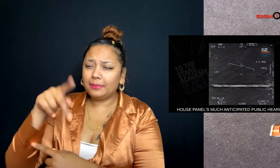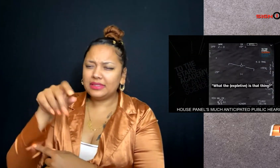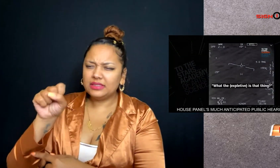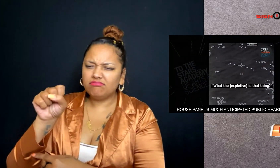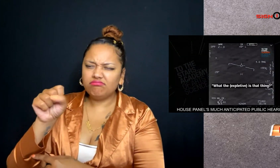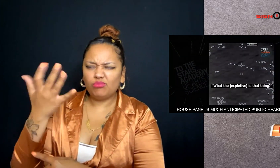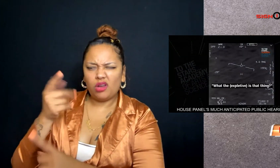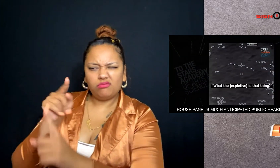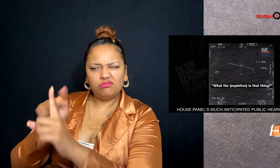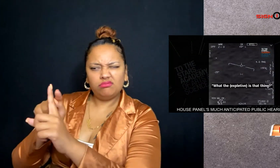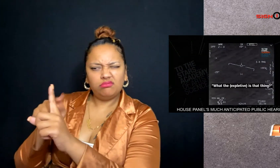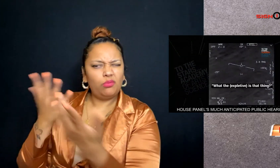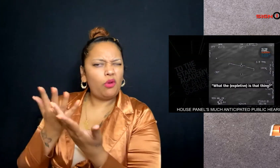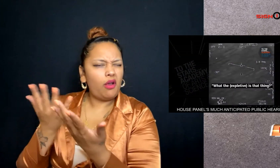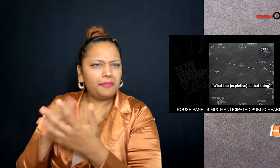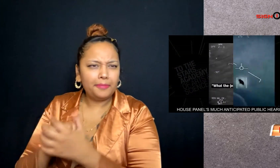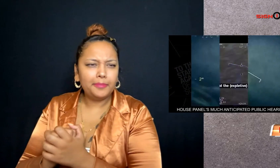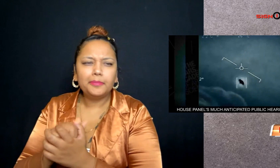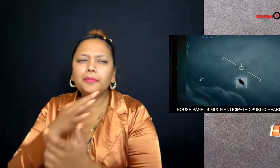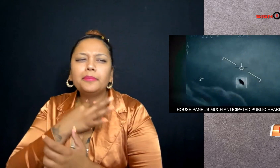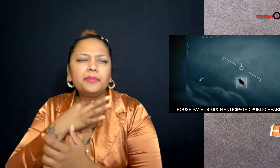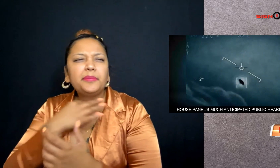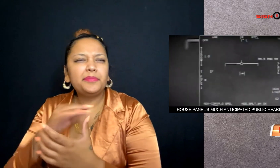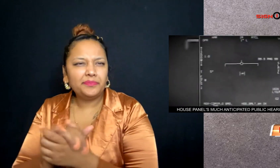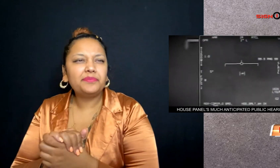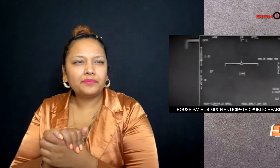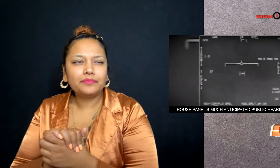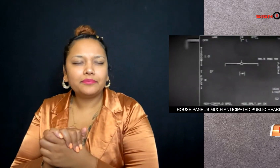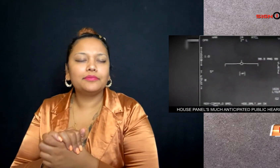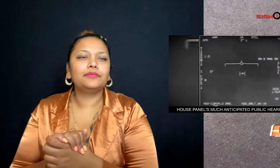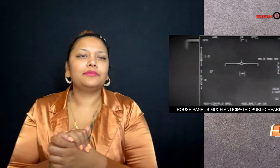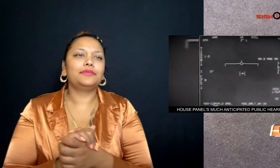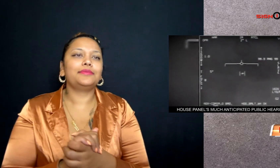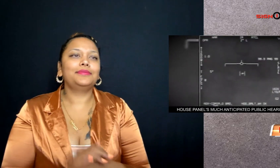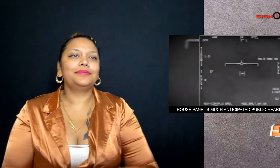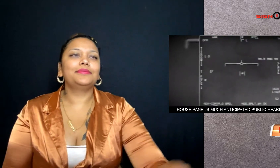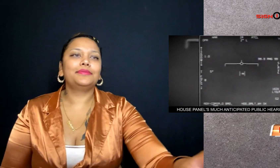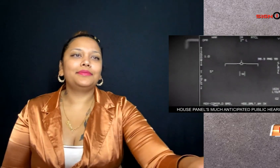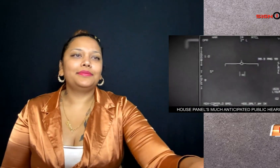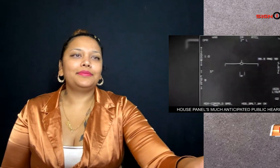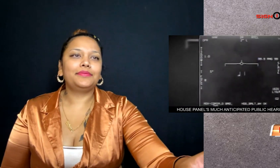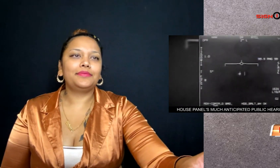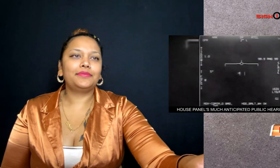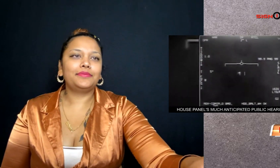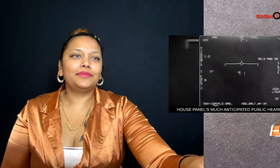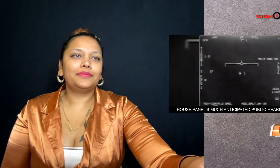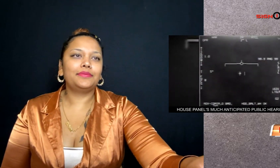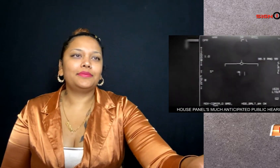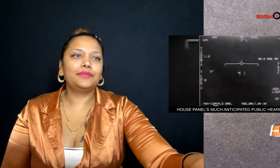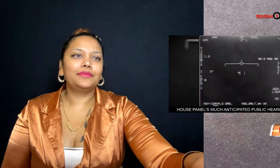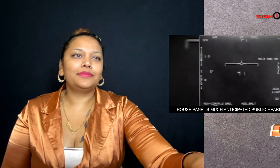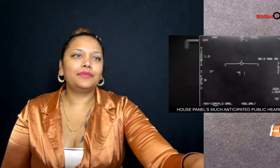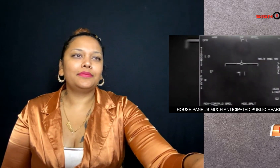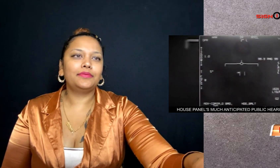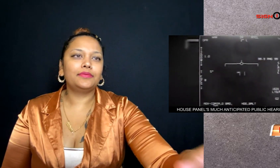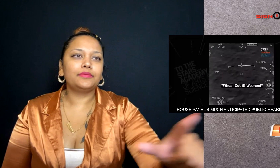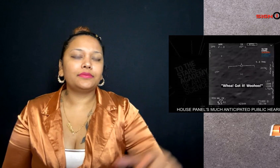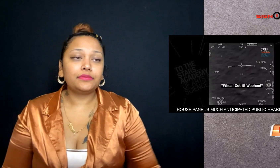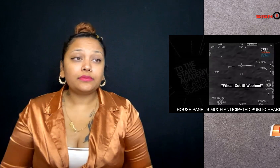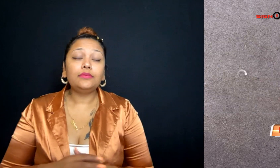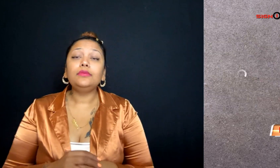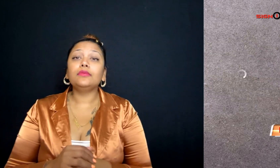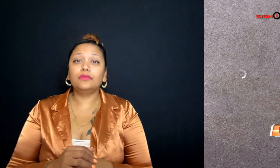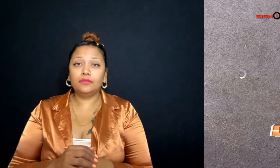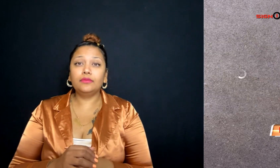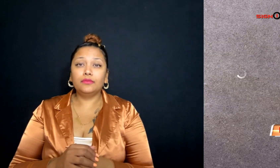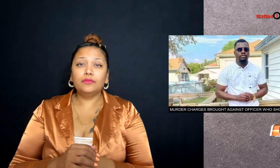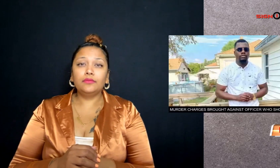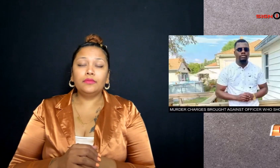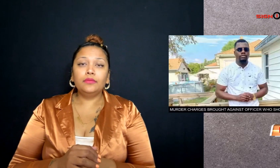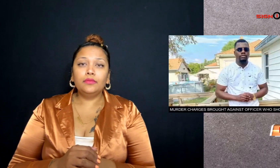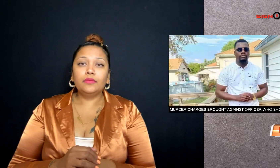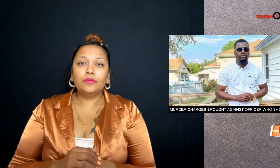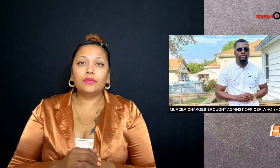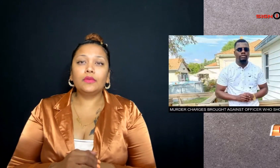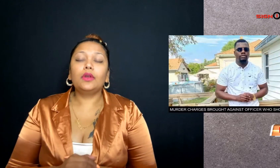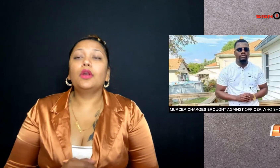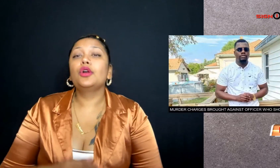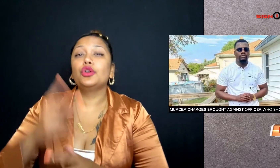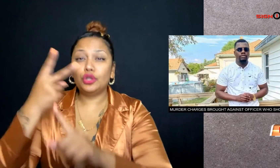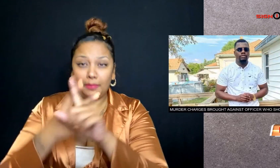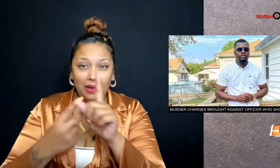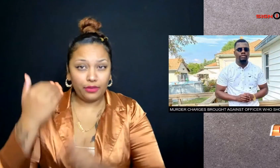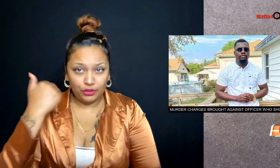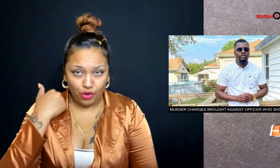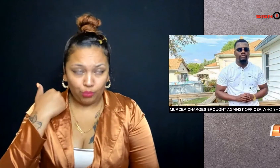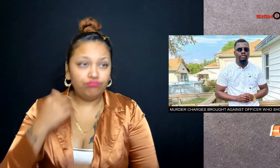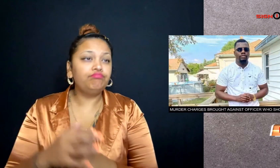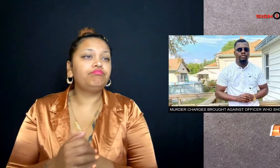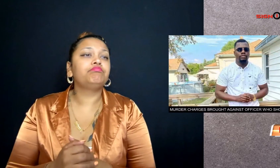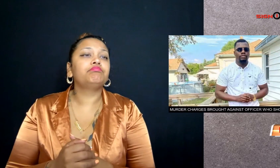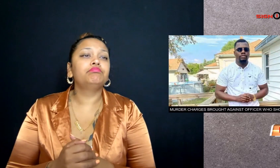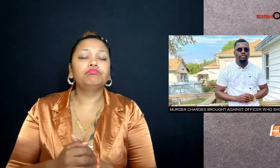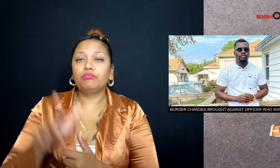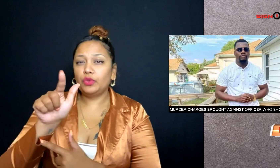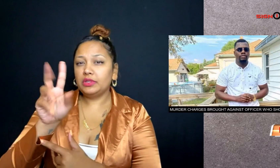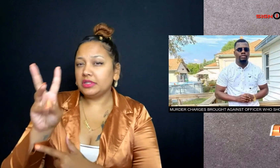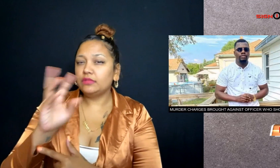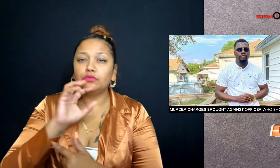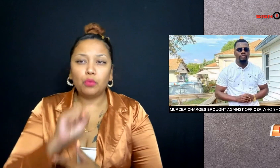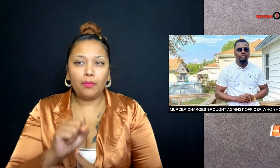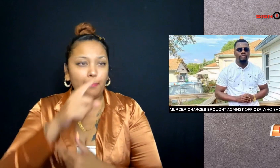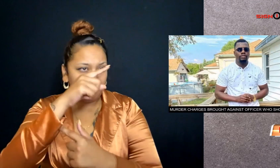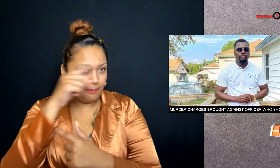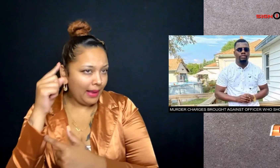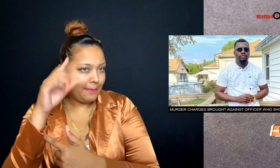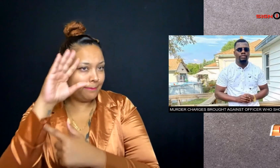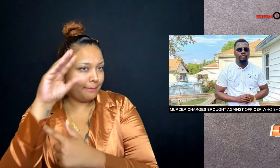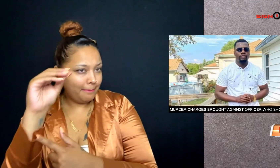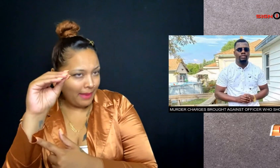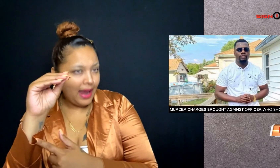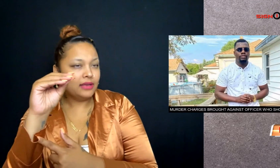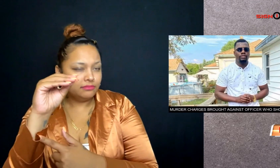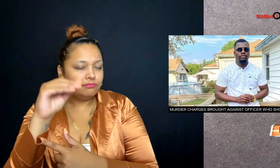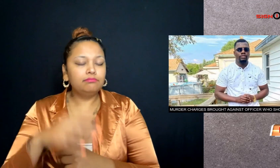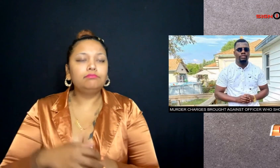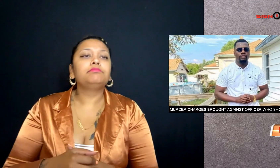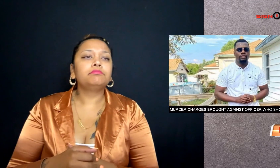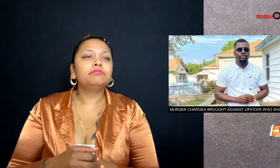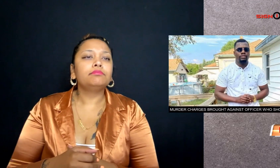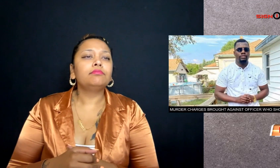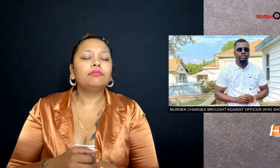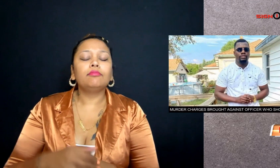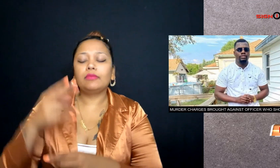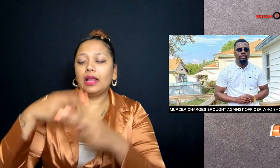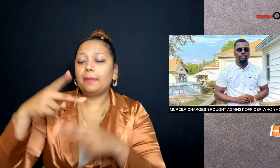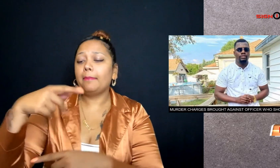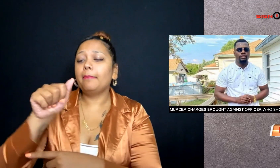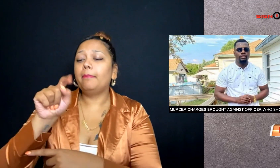what you think the UAPs are